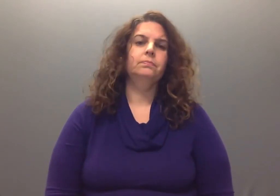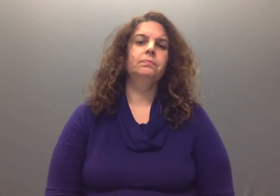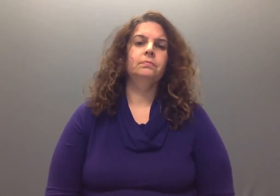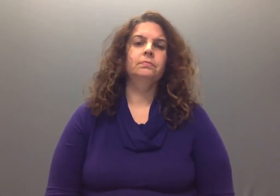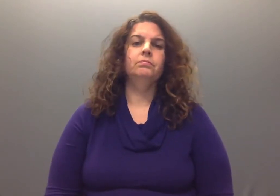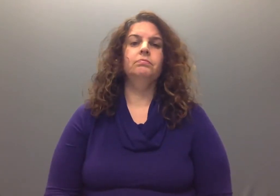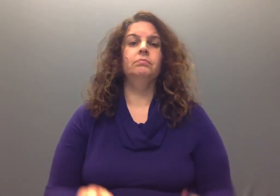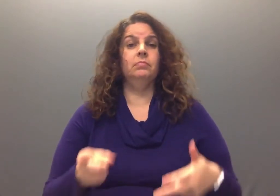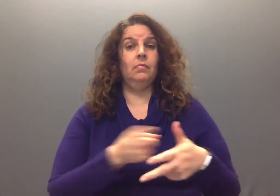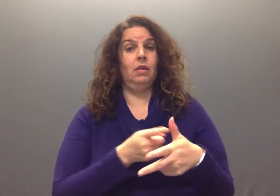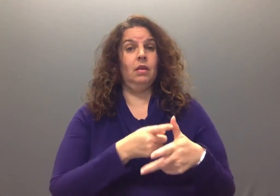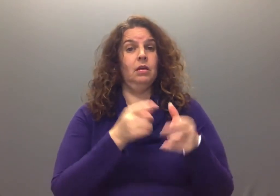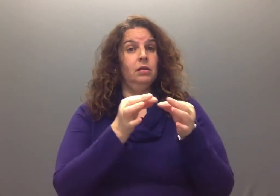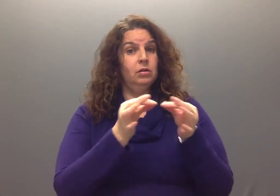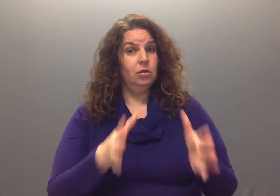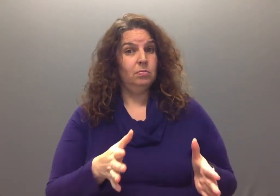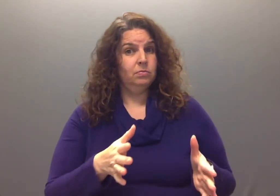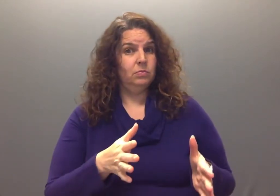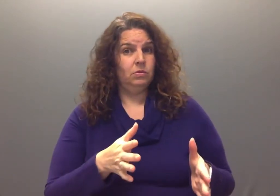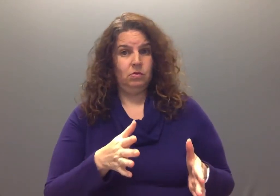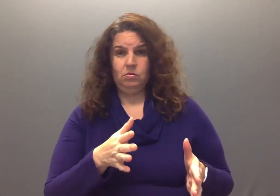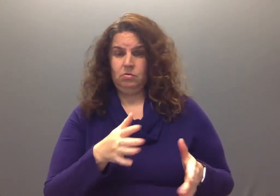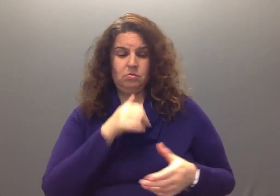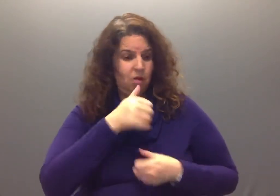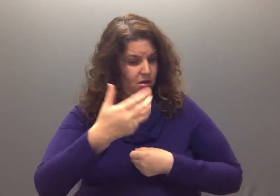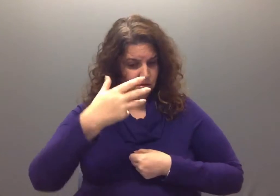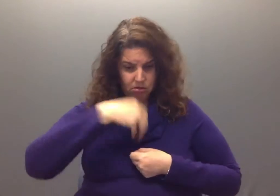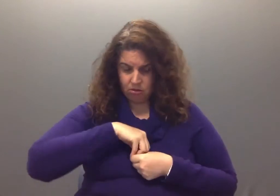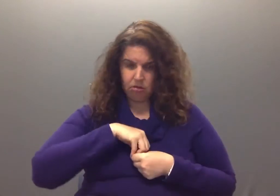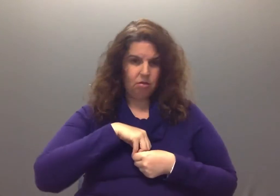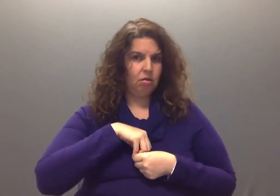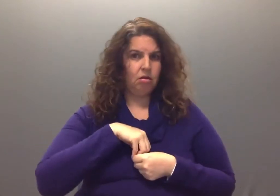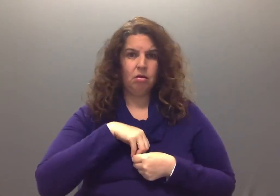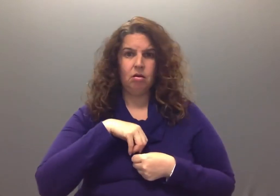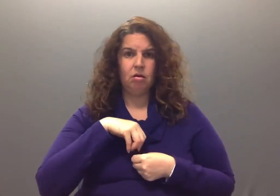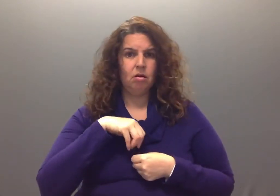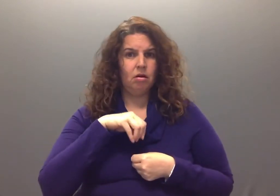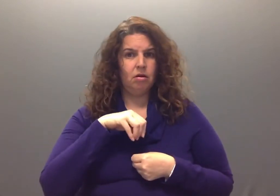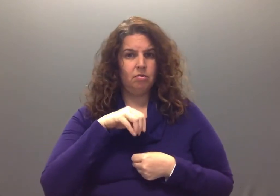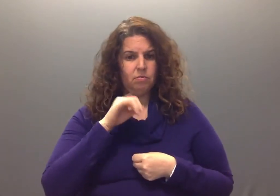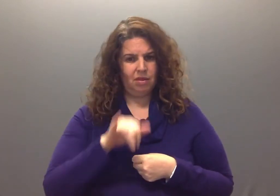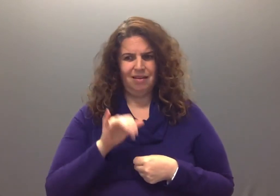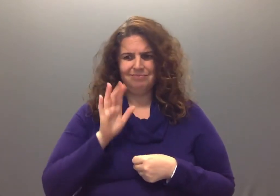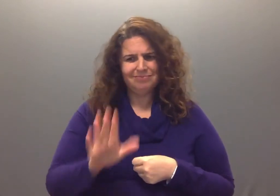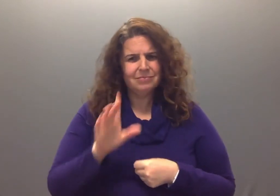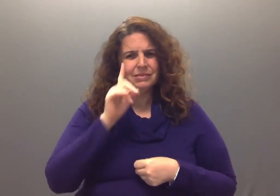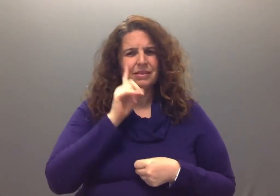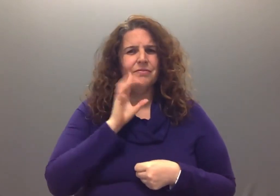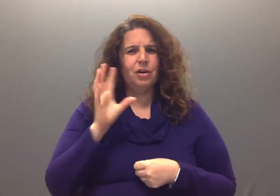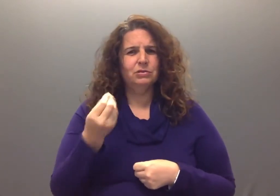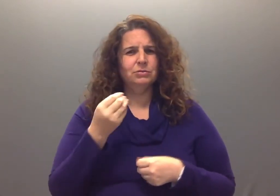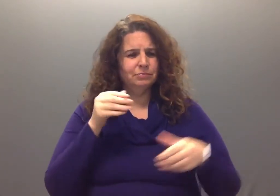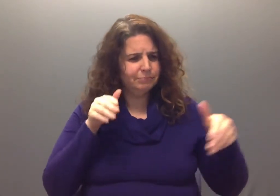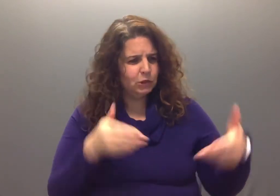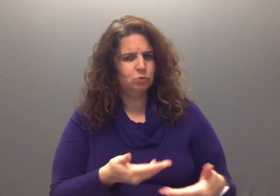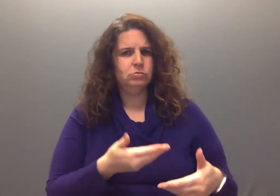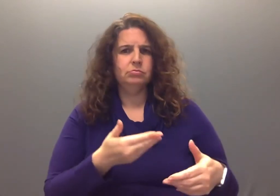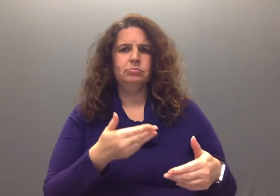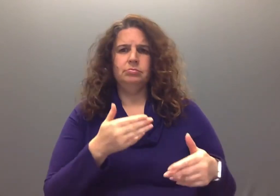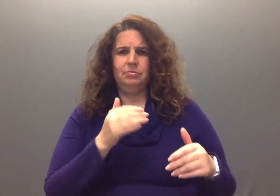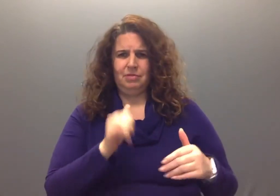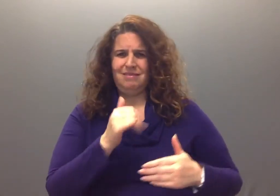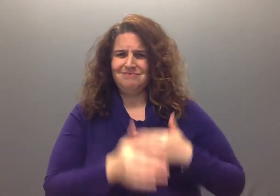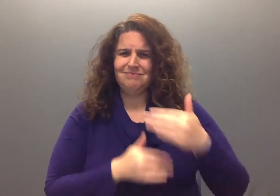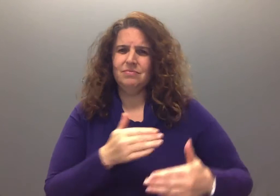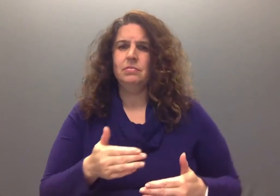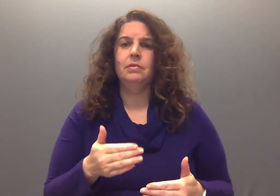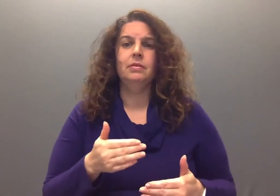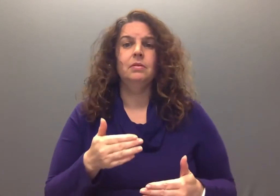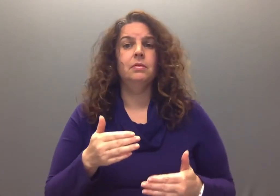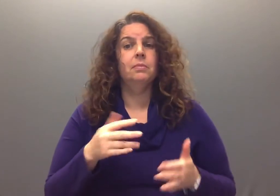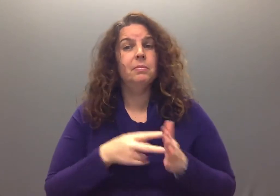First, when interpreters do not incorporate Deaf cultural norms such as making appropriate introduction, they are not respecting Deaf culture.